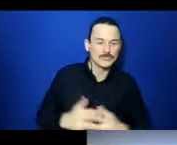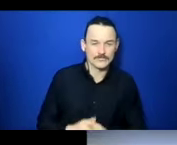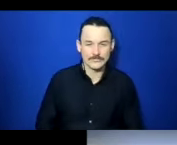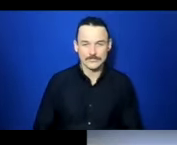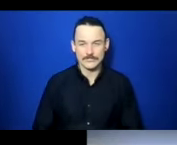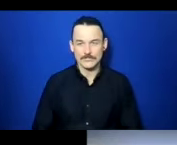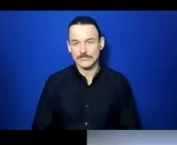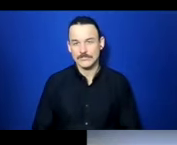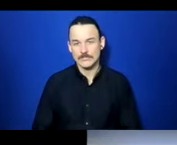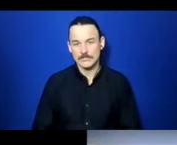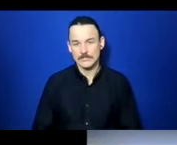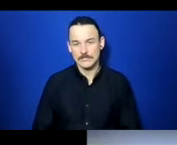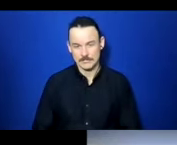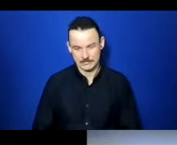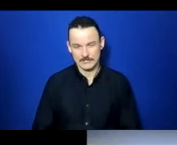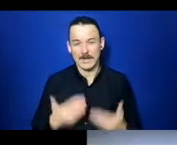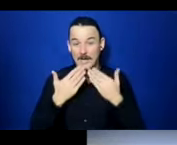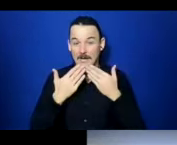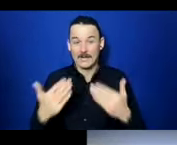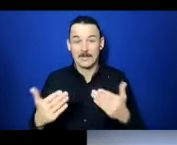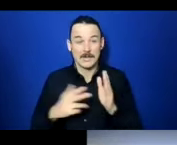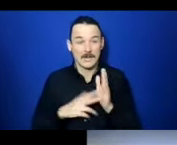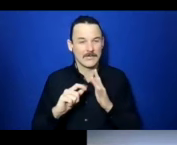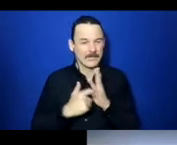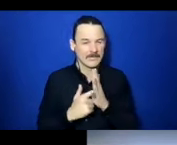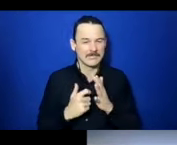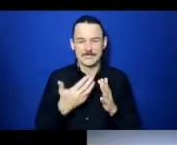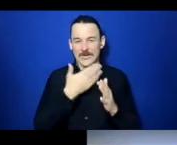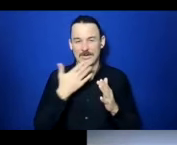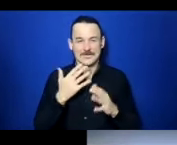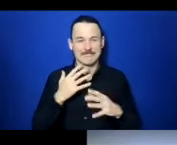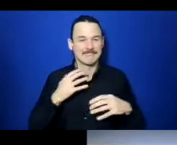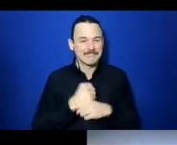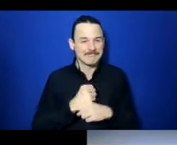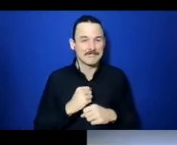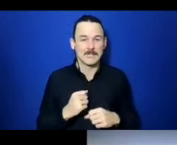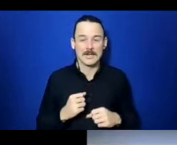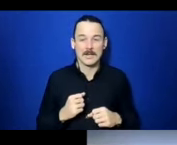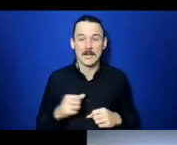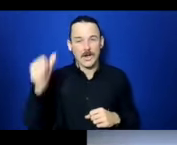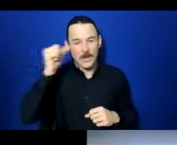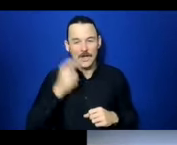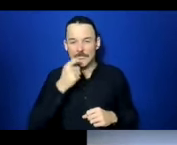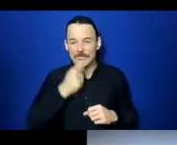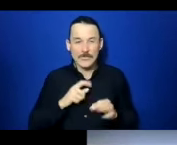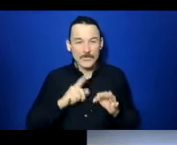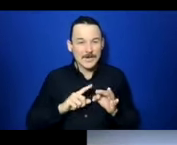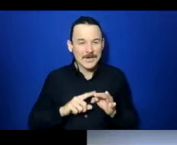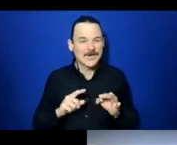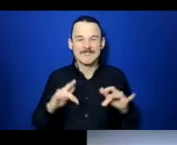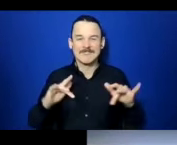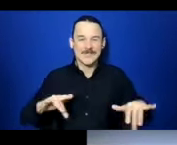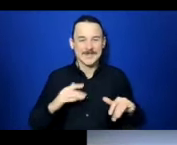And thanks for the link in the in the chat there. You can have a look at that now. I know that there's a couple of questions that we didn't get a chance to get to. Apologies